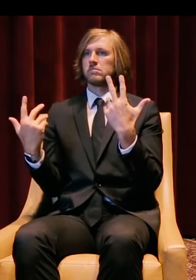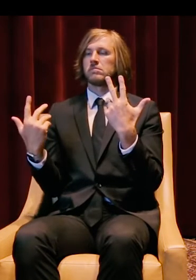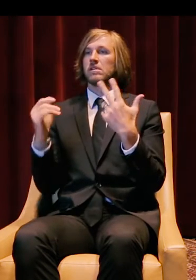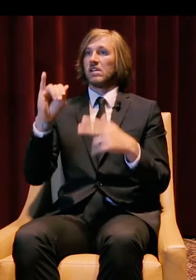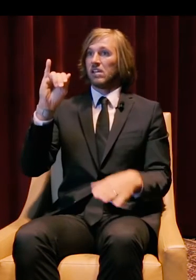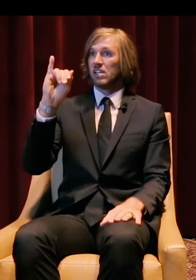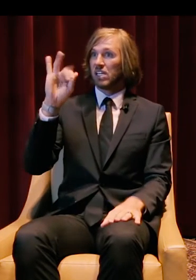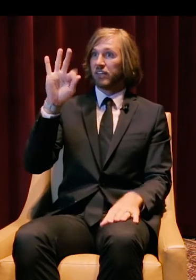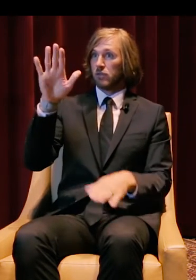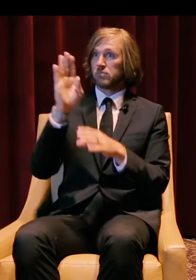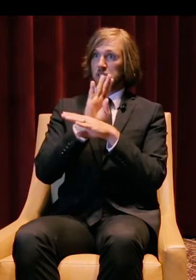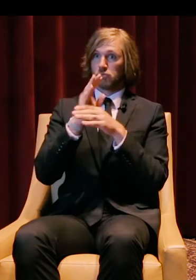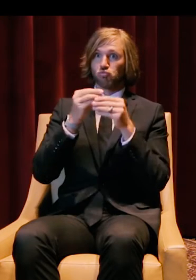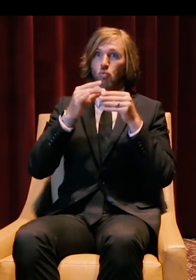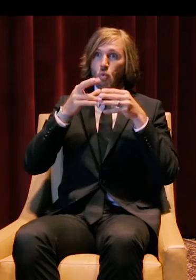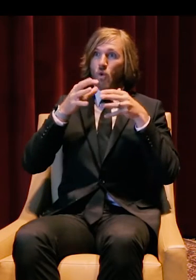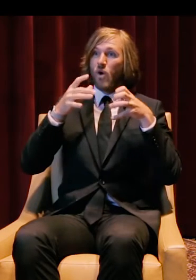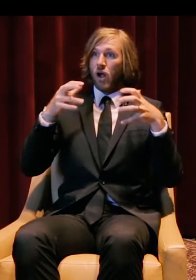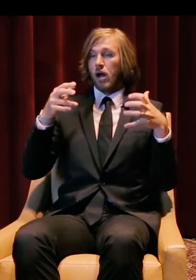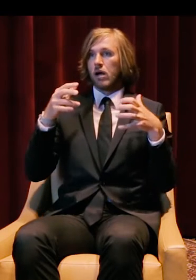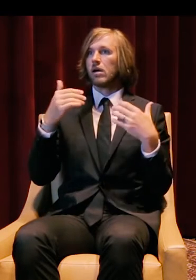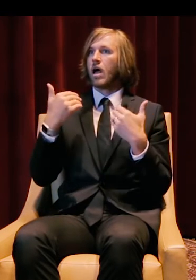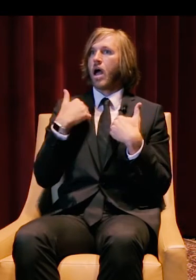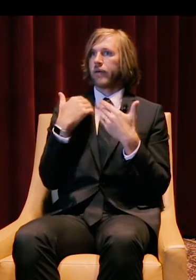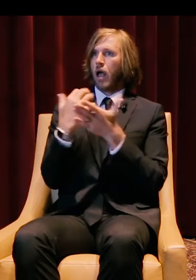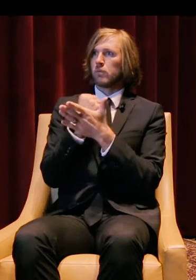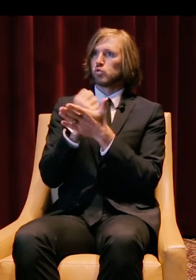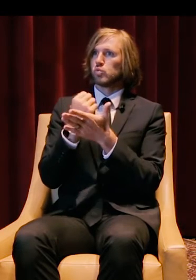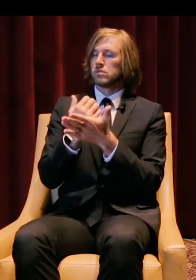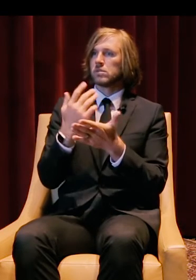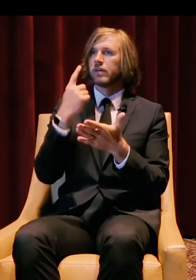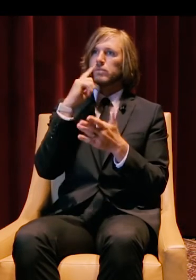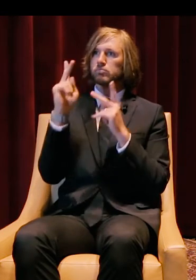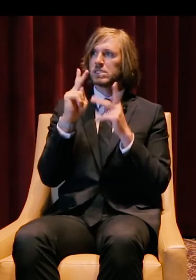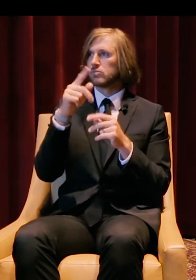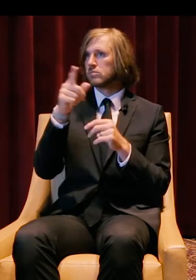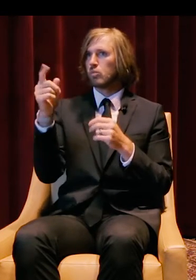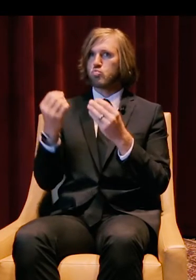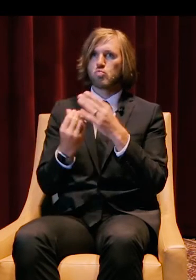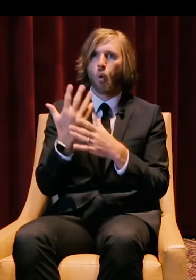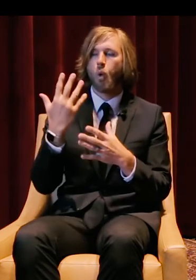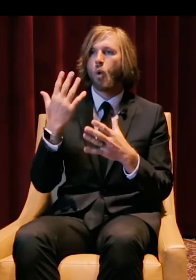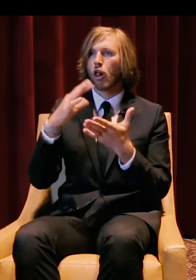If you have a growing business, there's opportunity for people to grow and learn